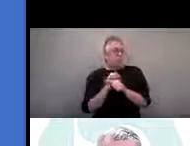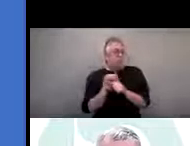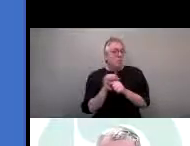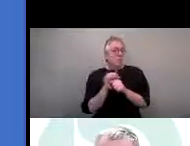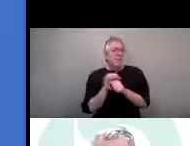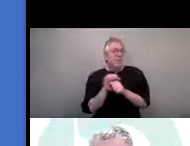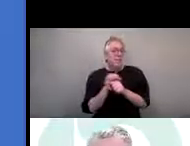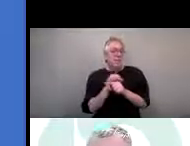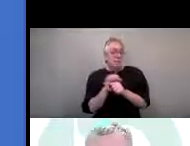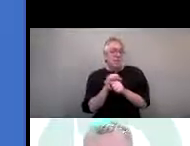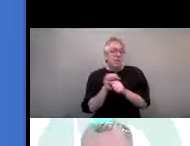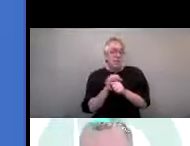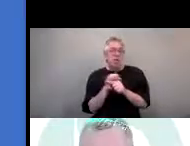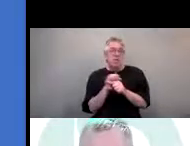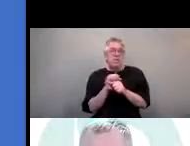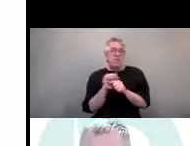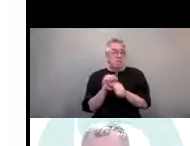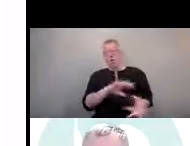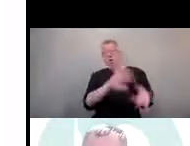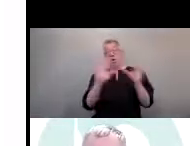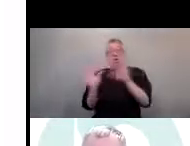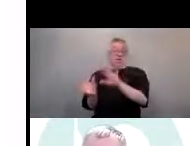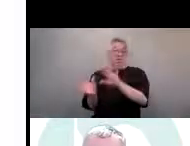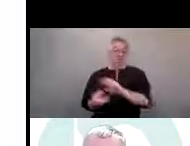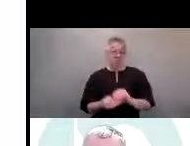there is long auditory rehabilitation afterwards, it depends